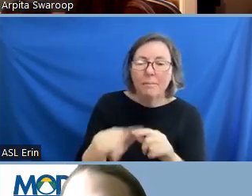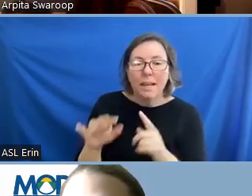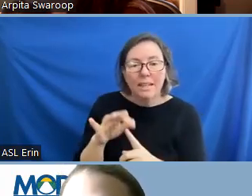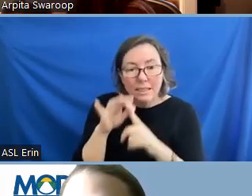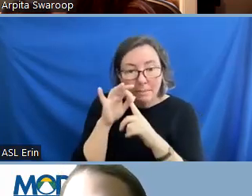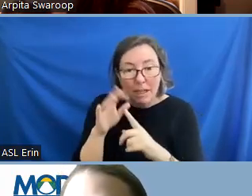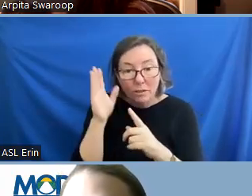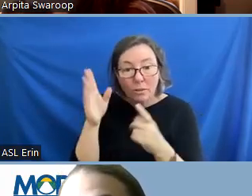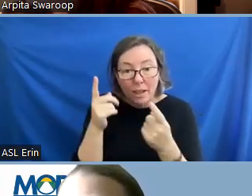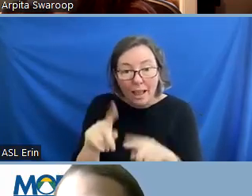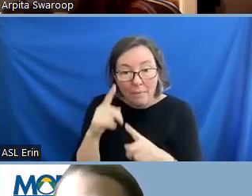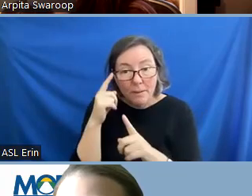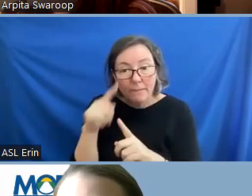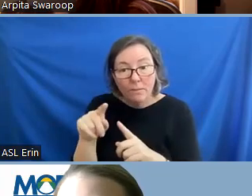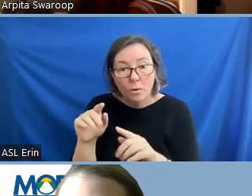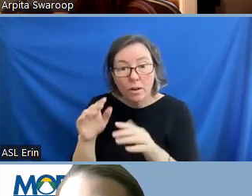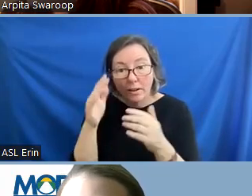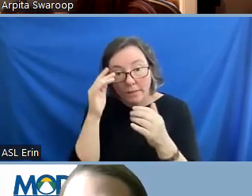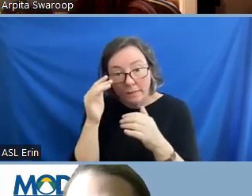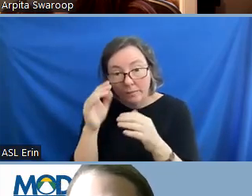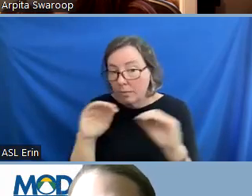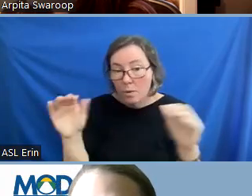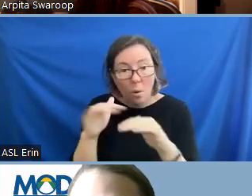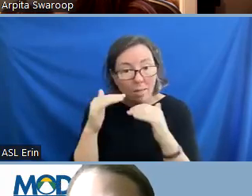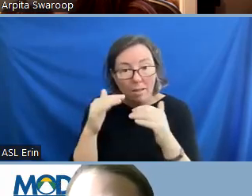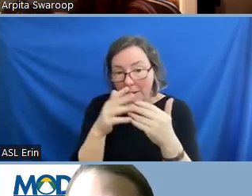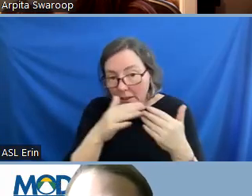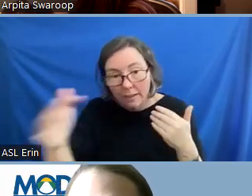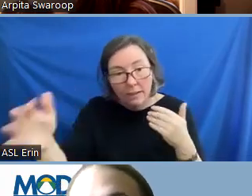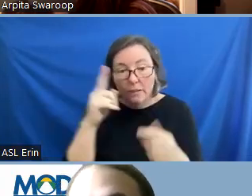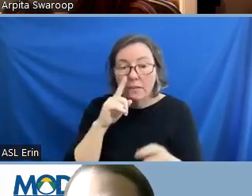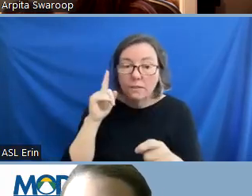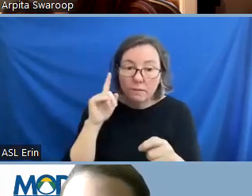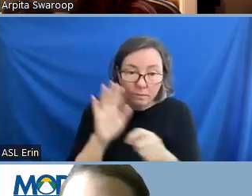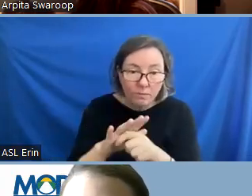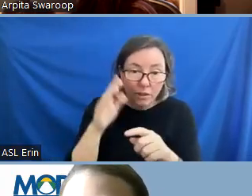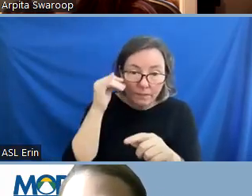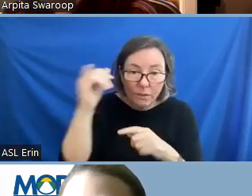to do that in the case where they're asking for something that is harder to accomplish. Right?